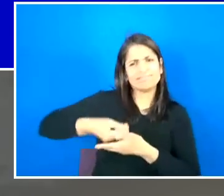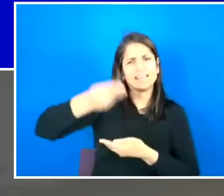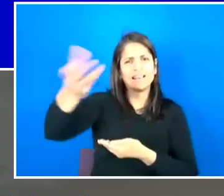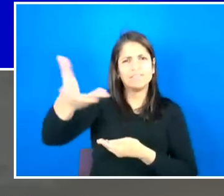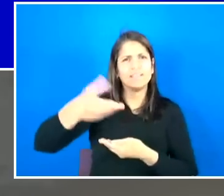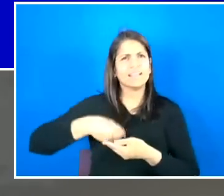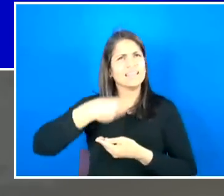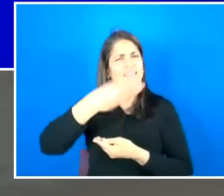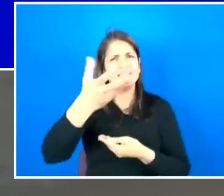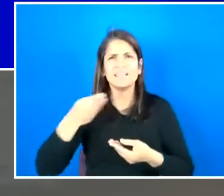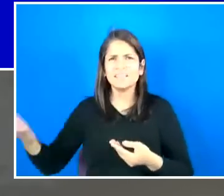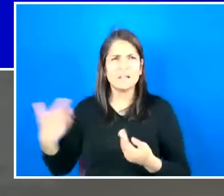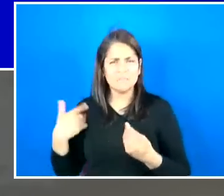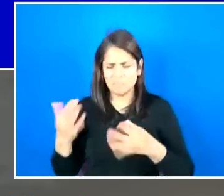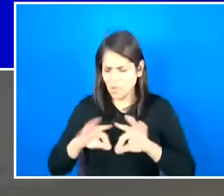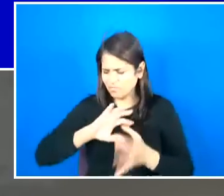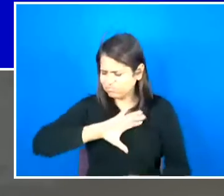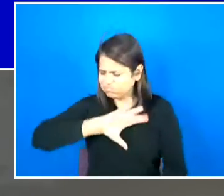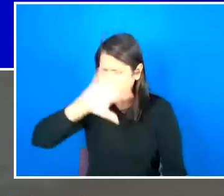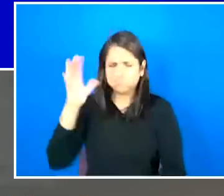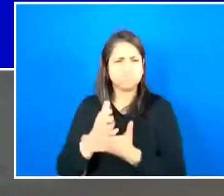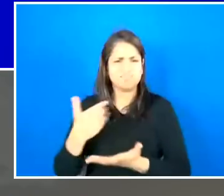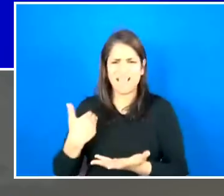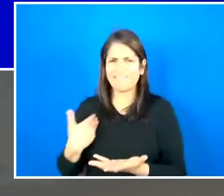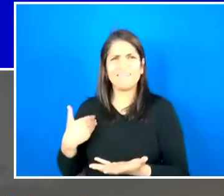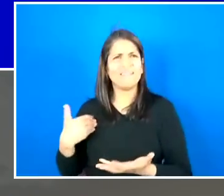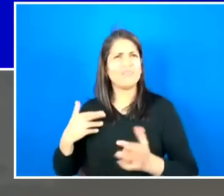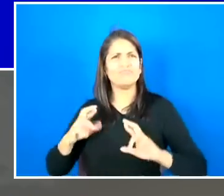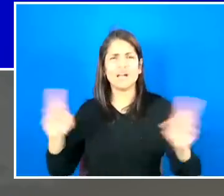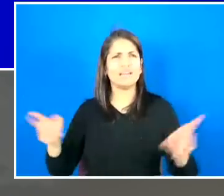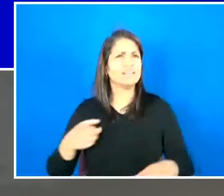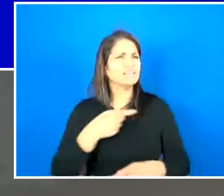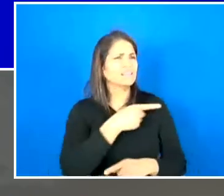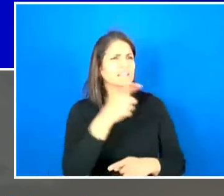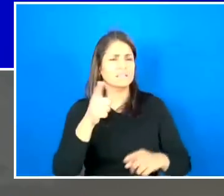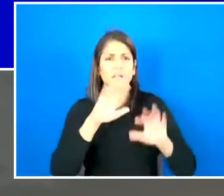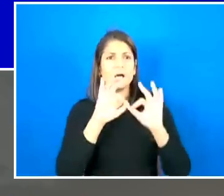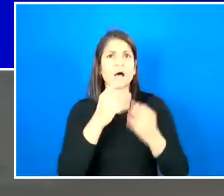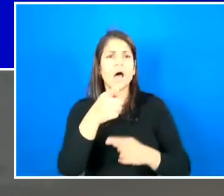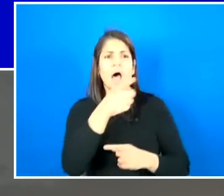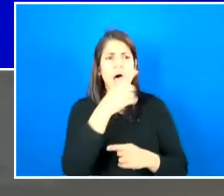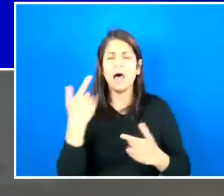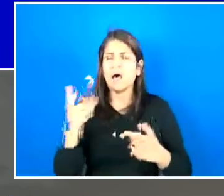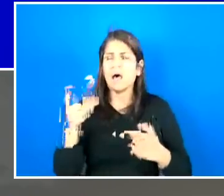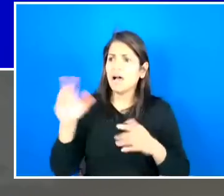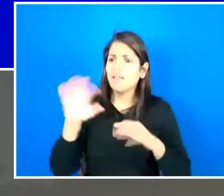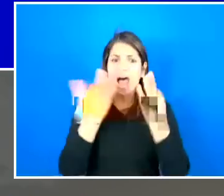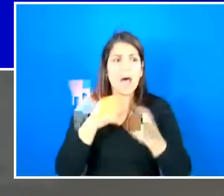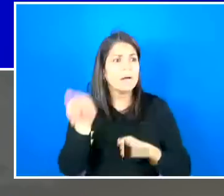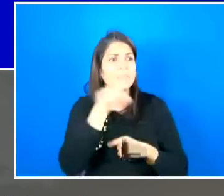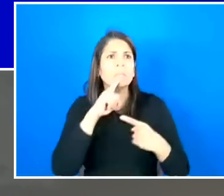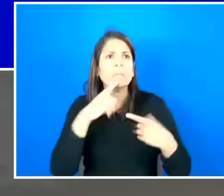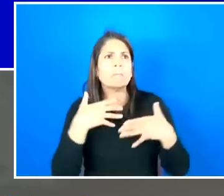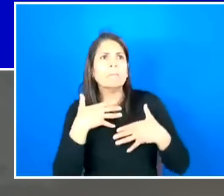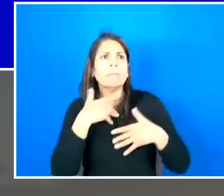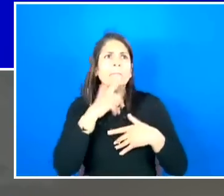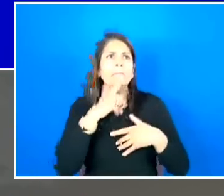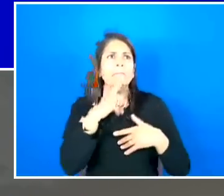OR ISLTNIENG, ANYBODY IN YOUR